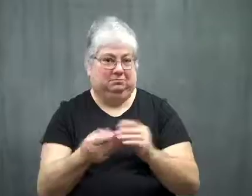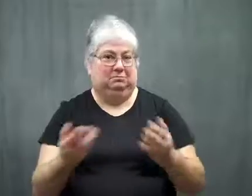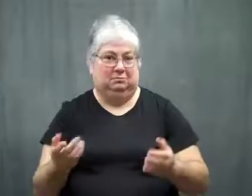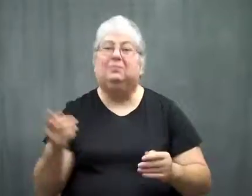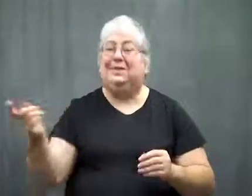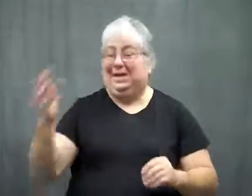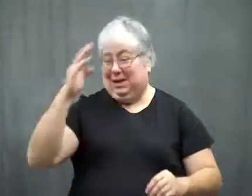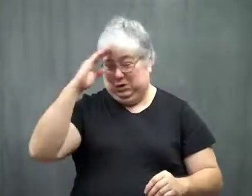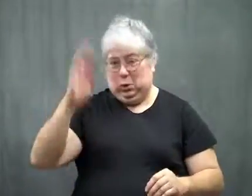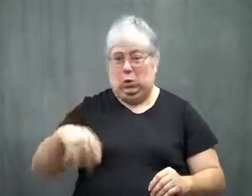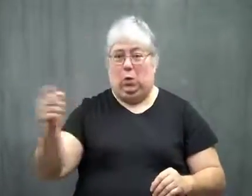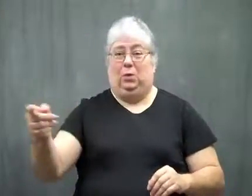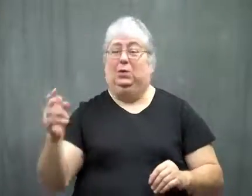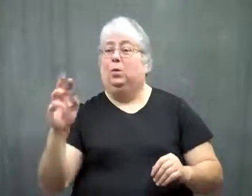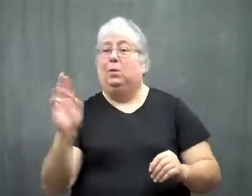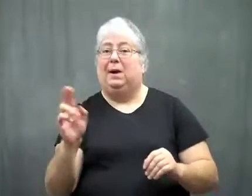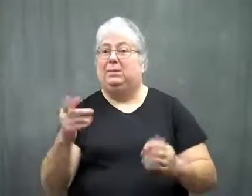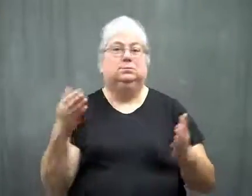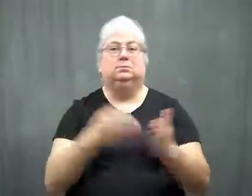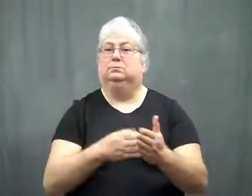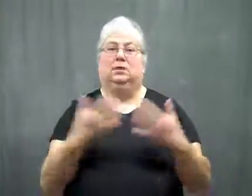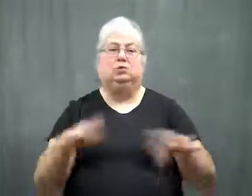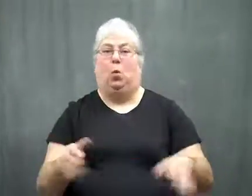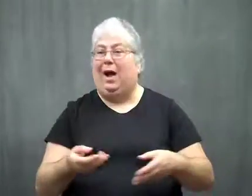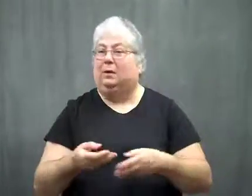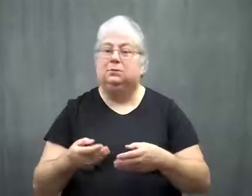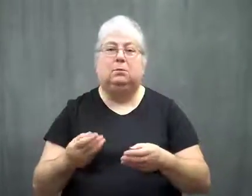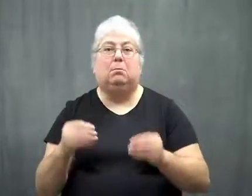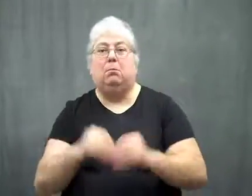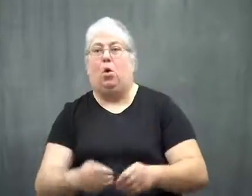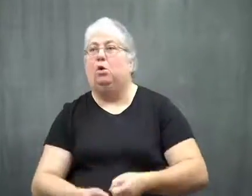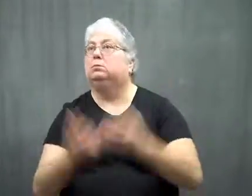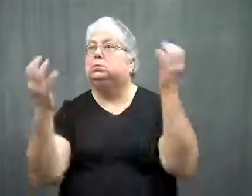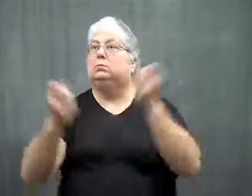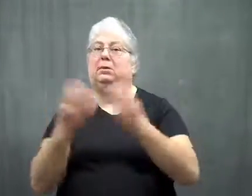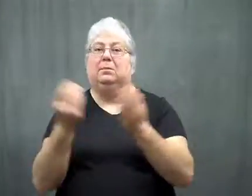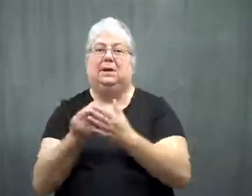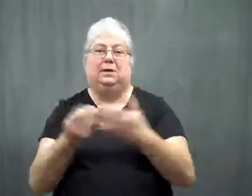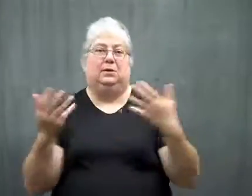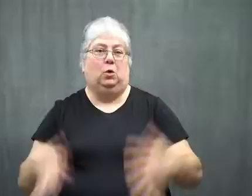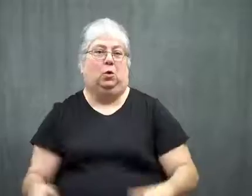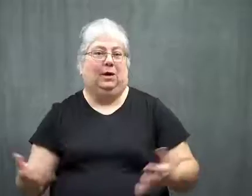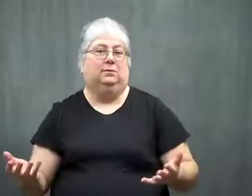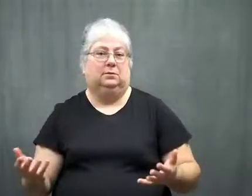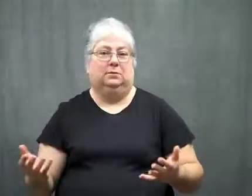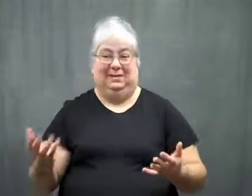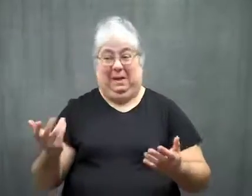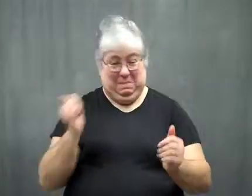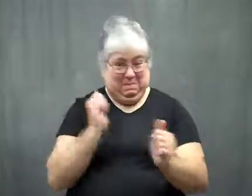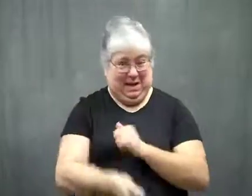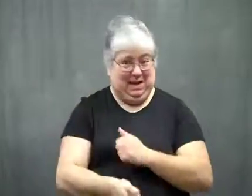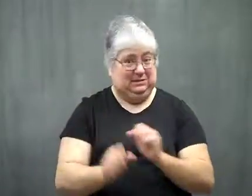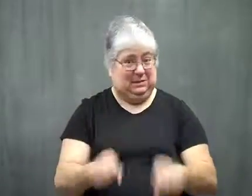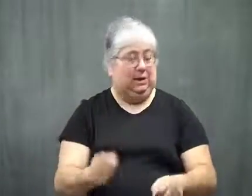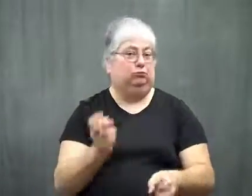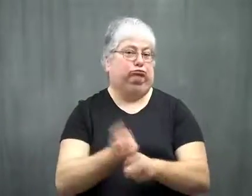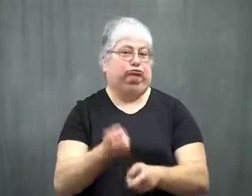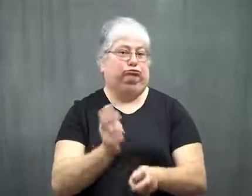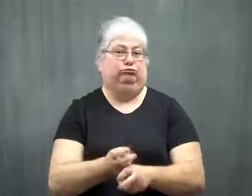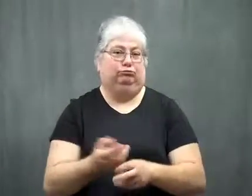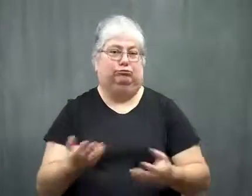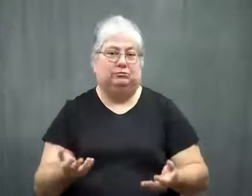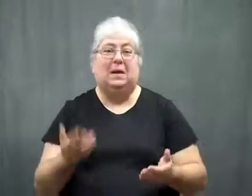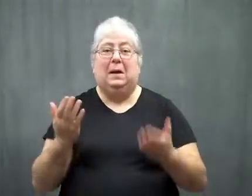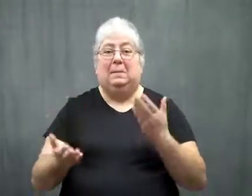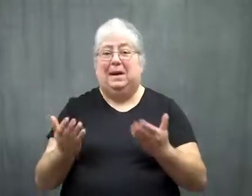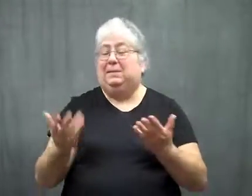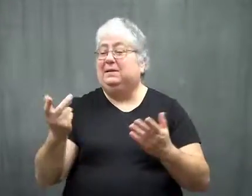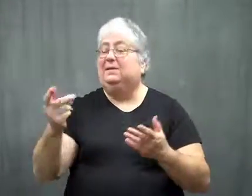He knew the Republicans were against any additonal spending so it would be hard to pass it.